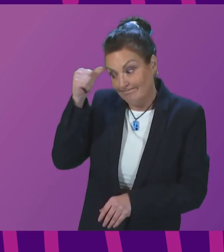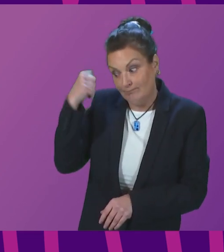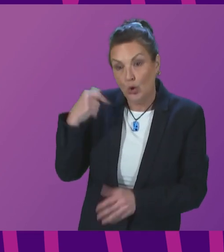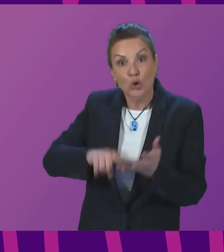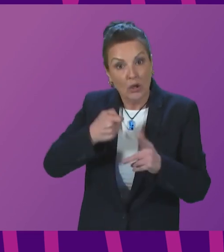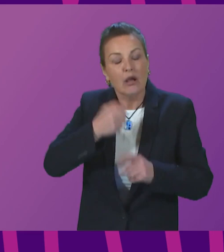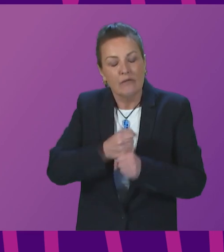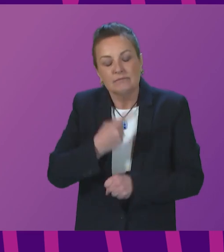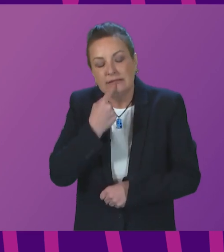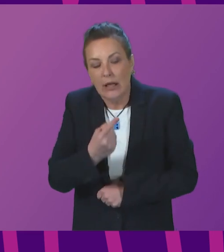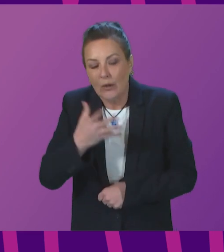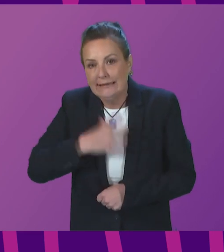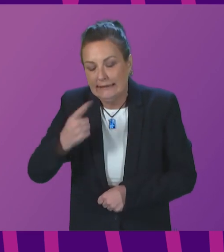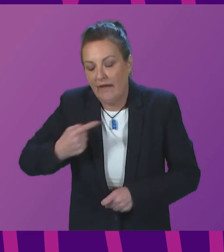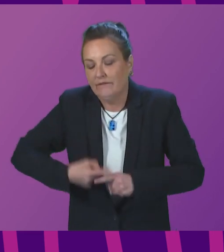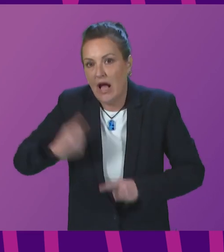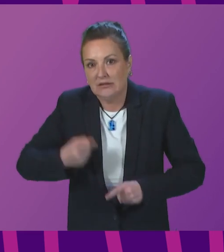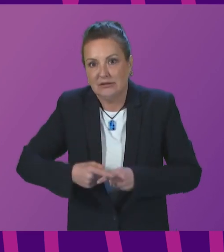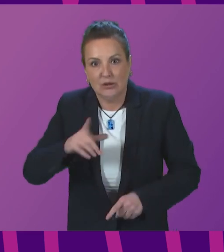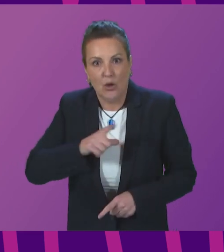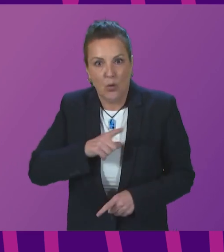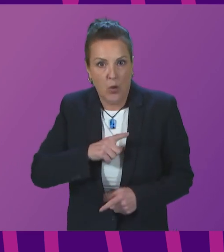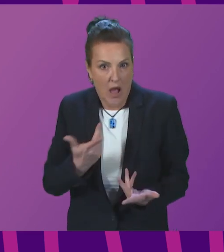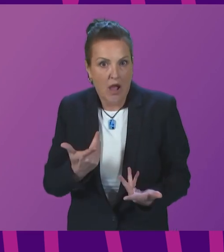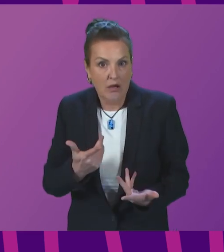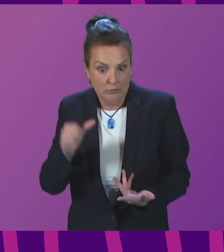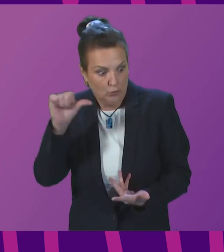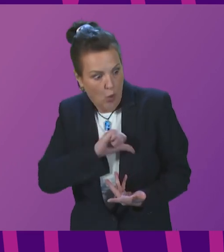quickly, so that we can start to welcome significant numbers of people to Scotland, with all the